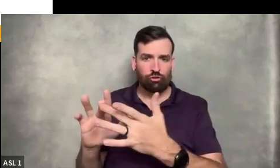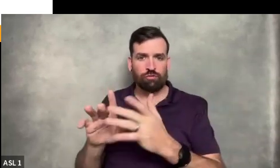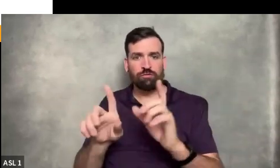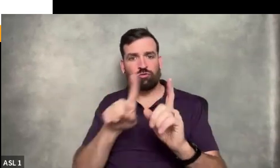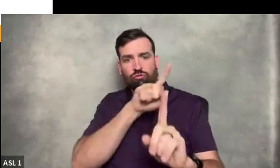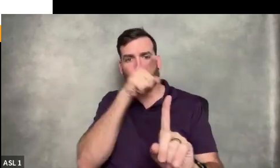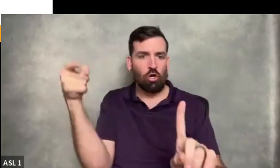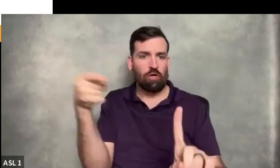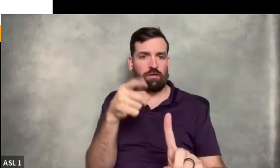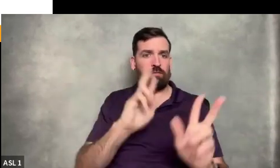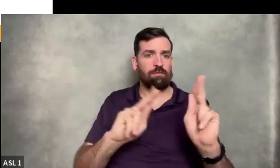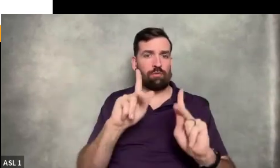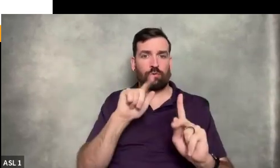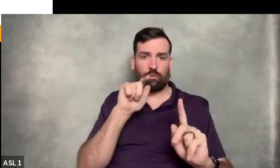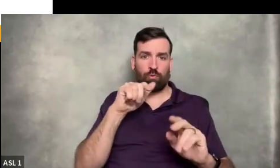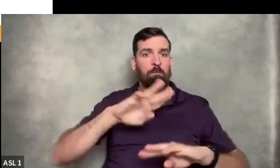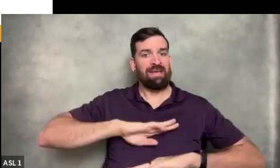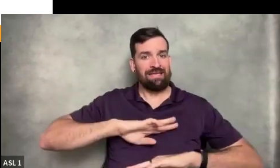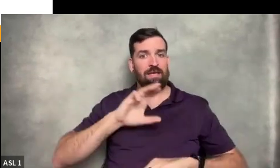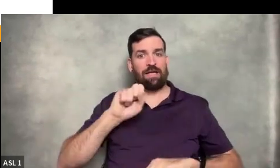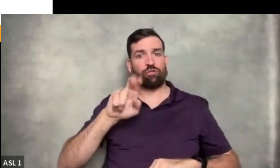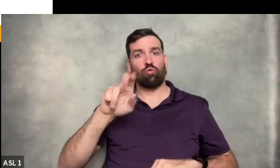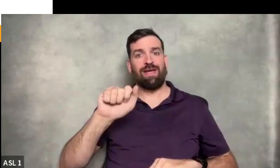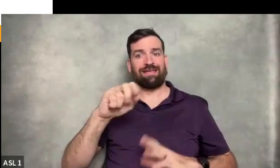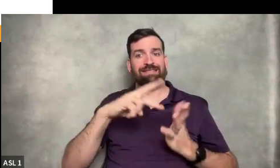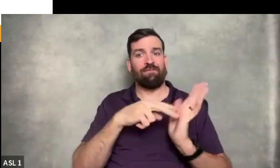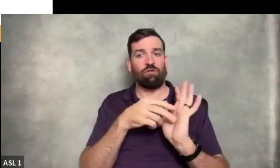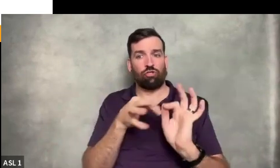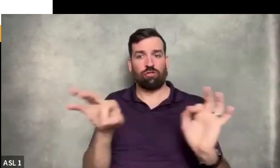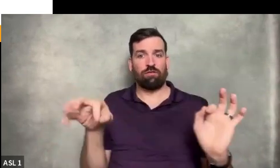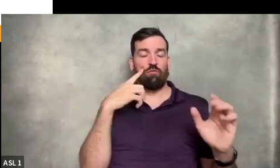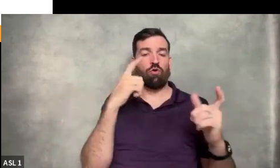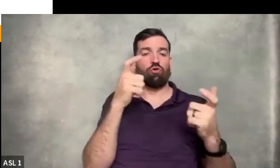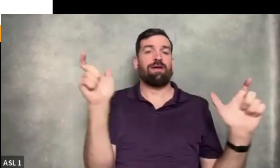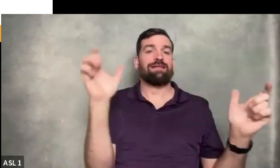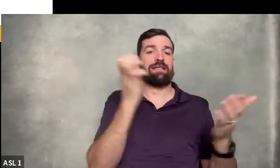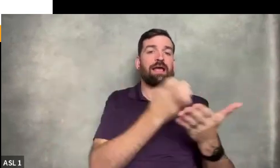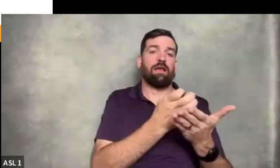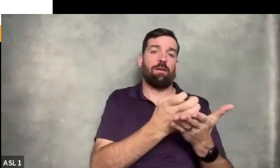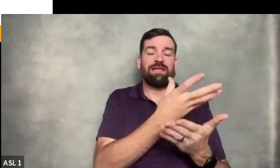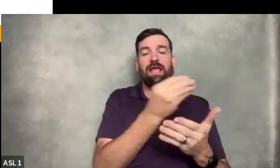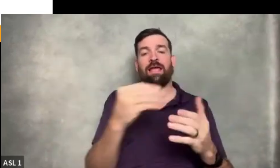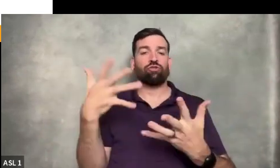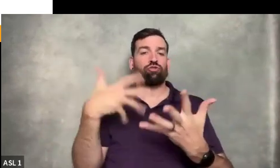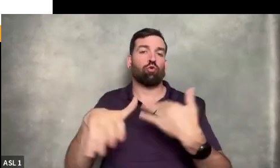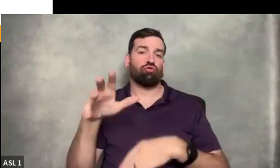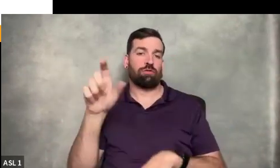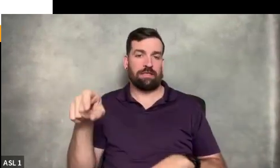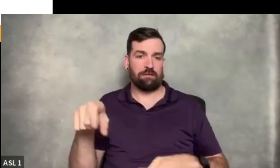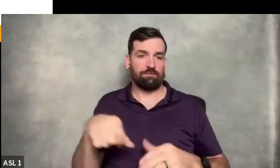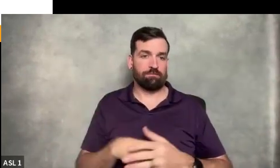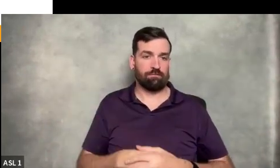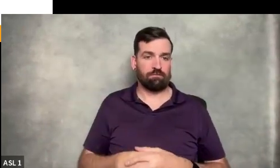those who meet the SUA's definitions of greatest economic need and greatest social need (as a note,